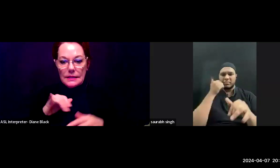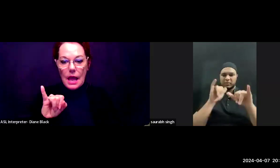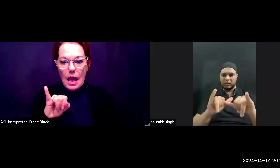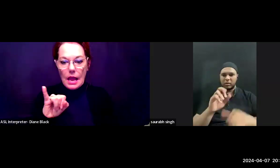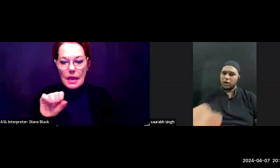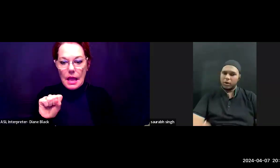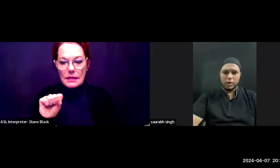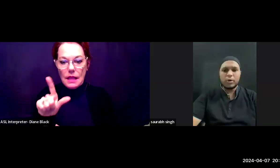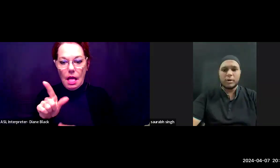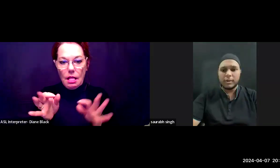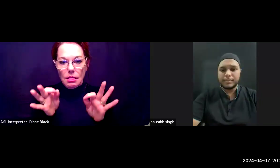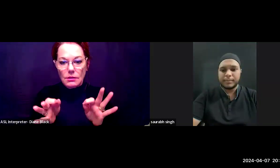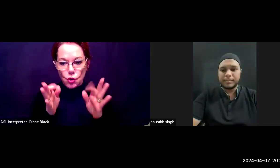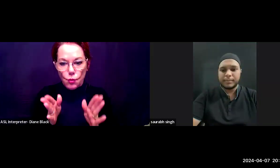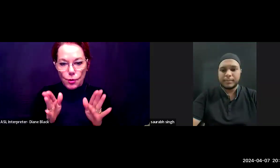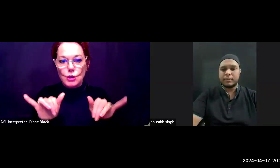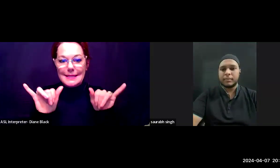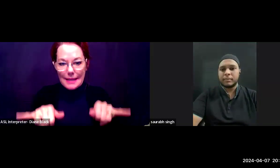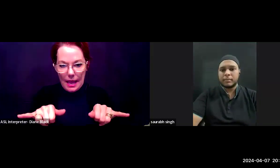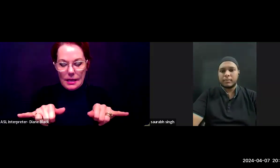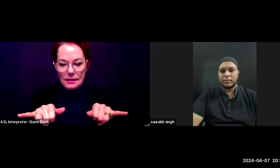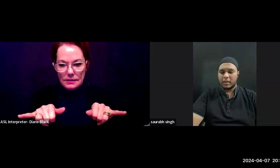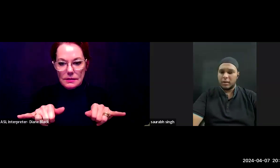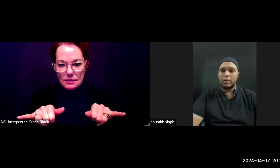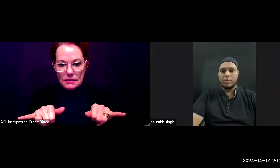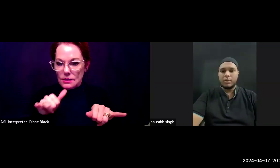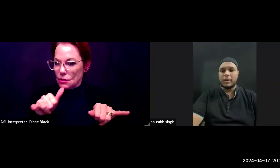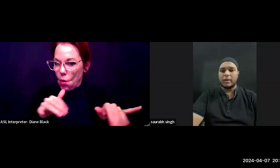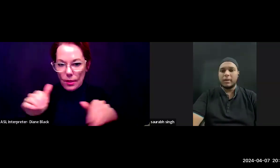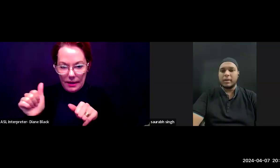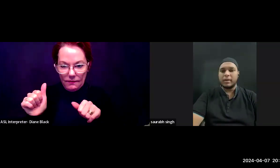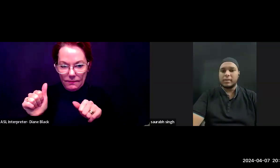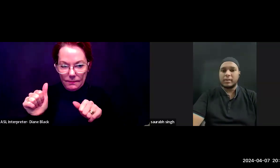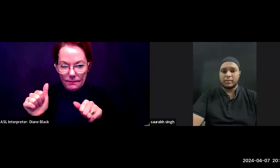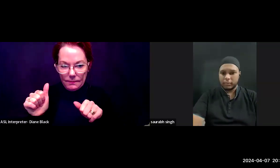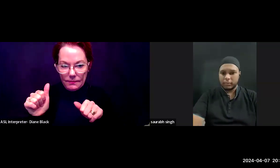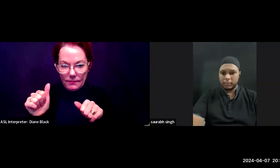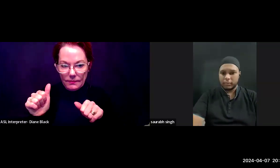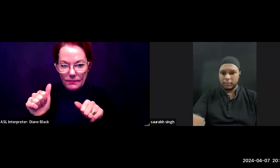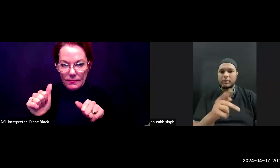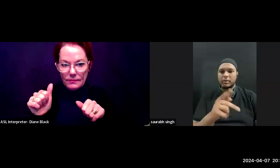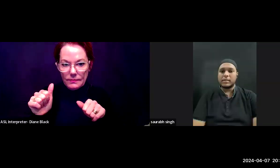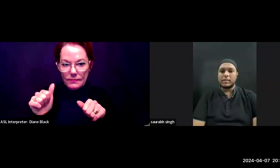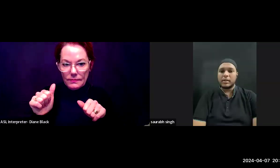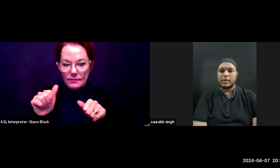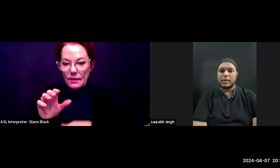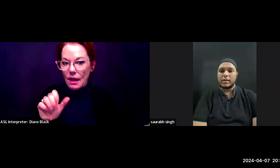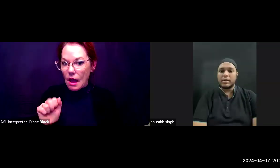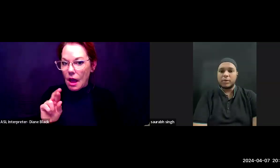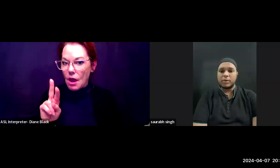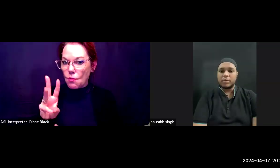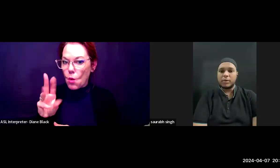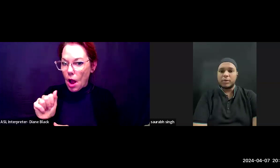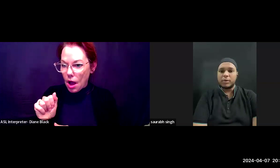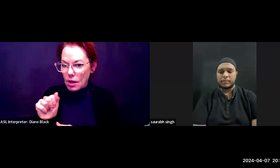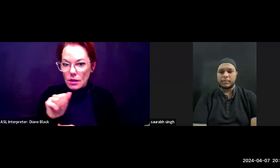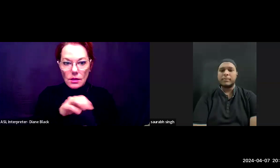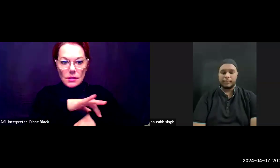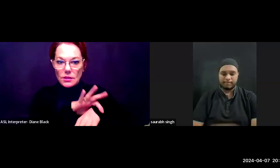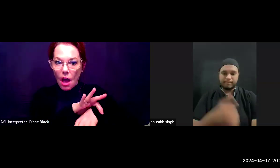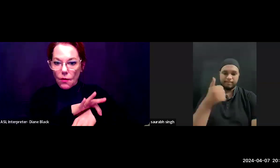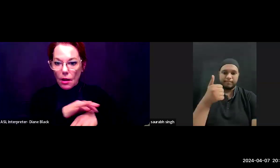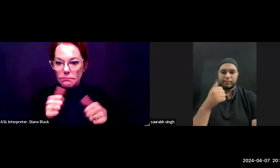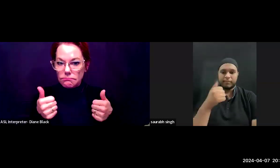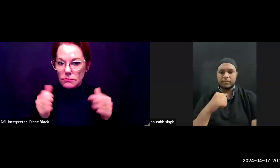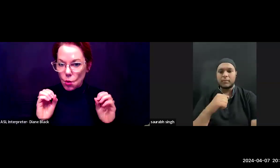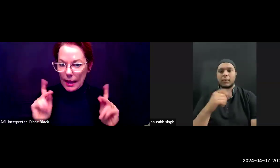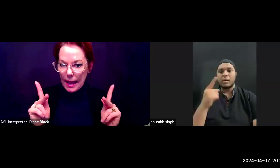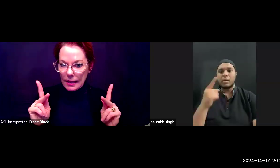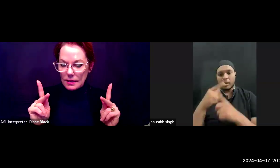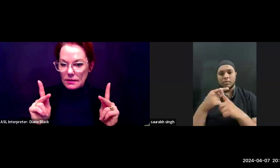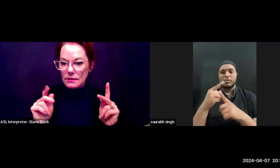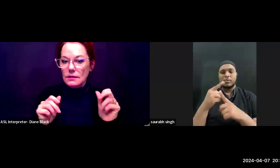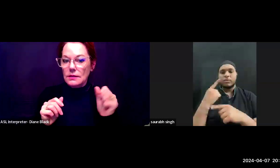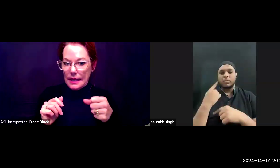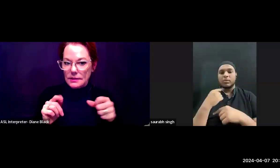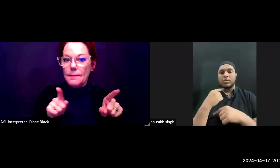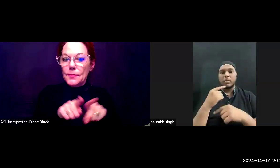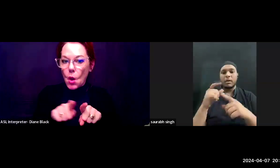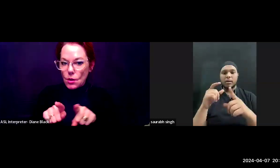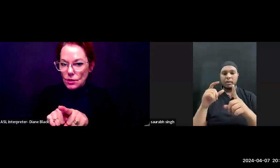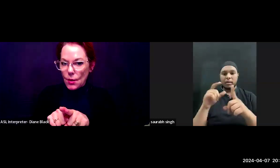um I would, is that okay Saurabh and Arwa? [Interpreter speaking] yes he said. [Geri speaking] okay okay and and also for Diane and Jennifer,